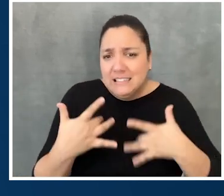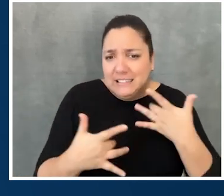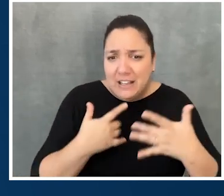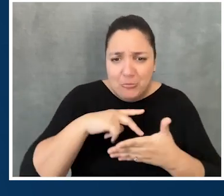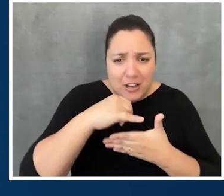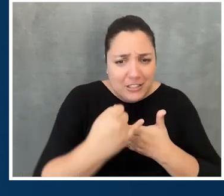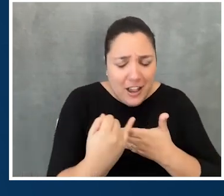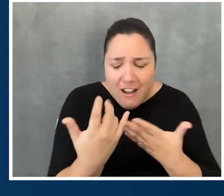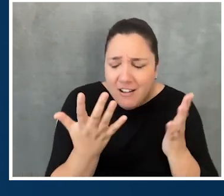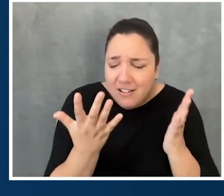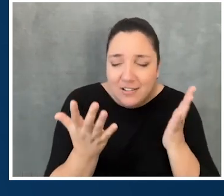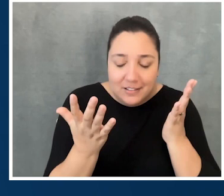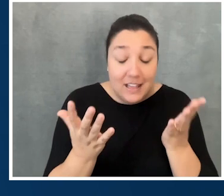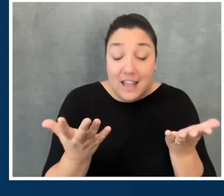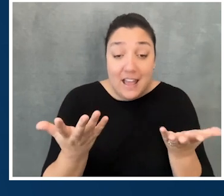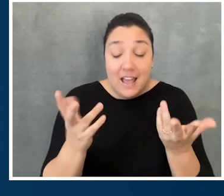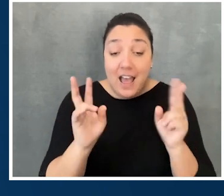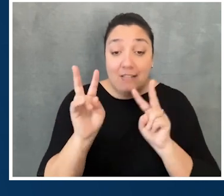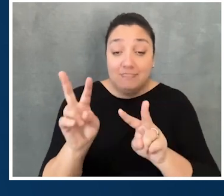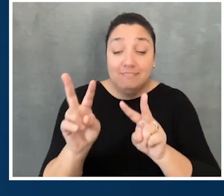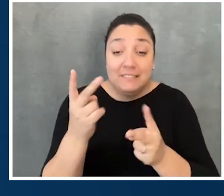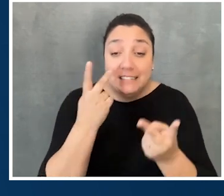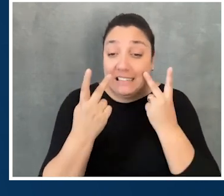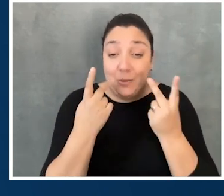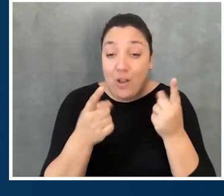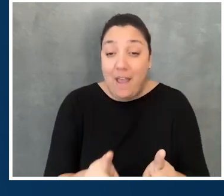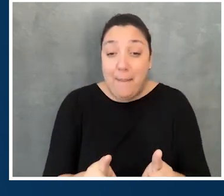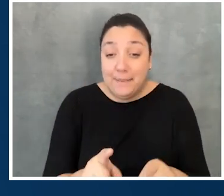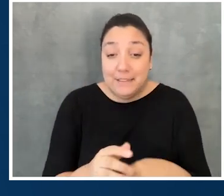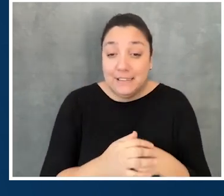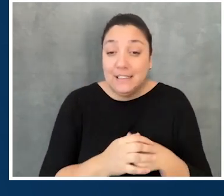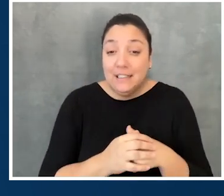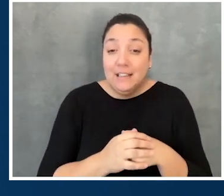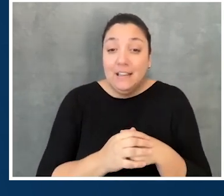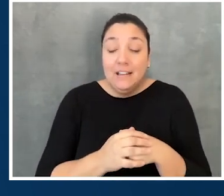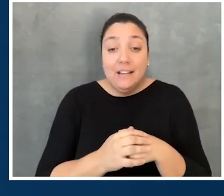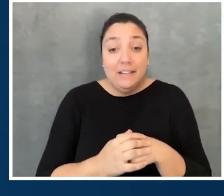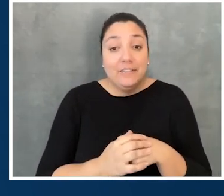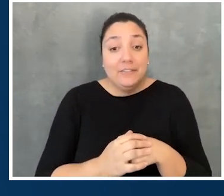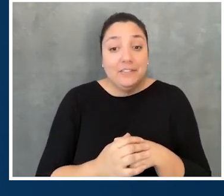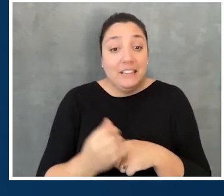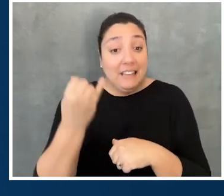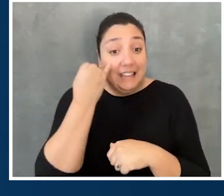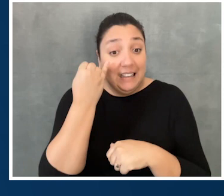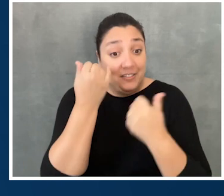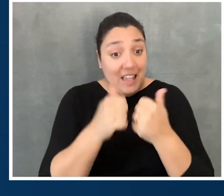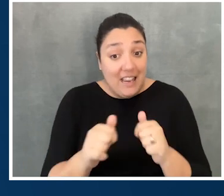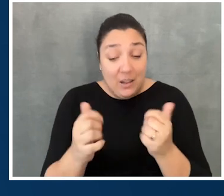I cannot wait to see what becomes of it. And certainly if anyone needs information,